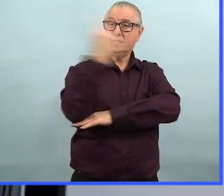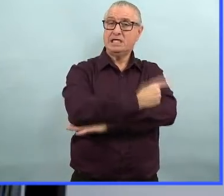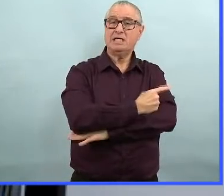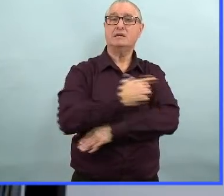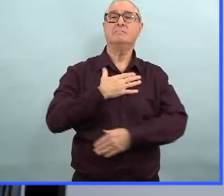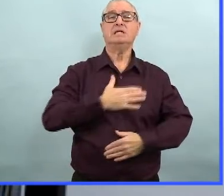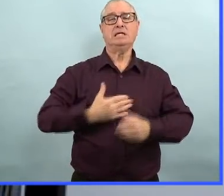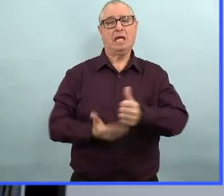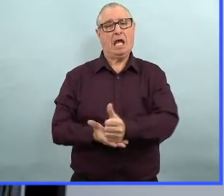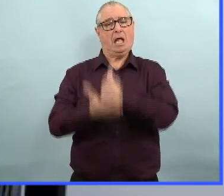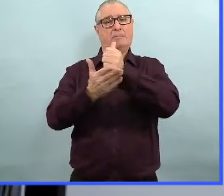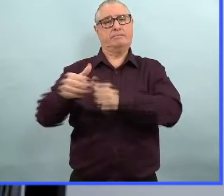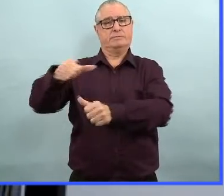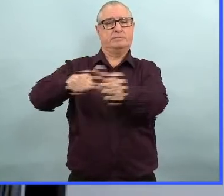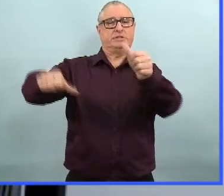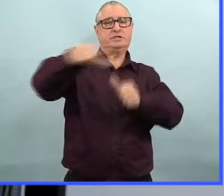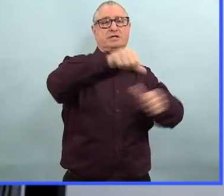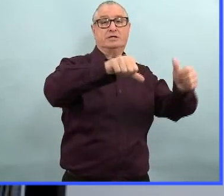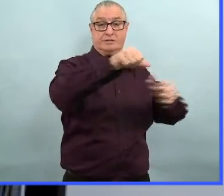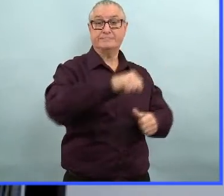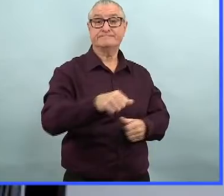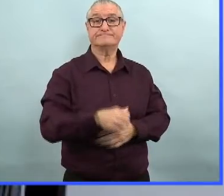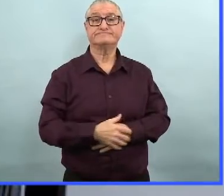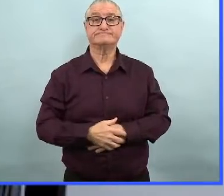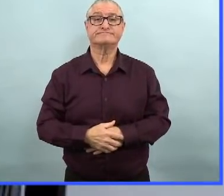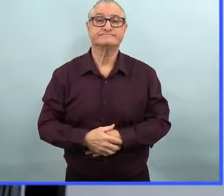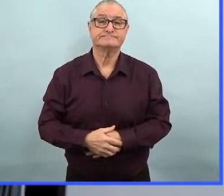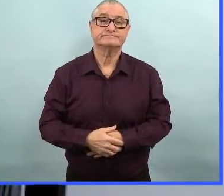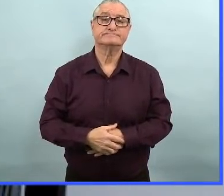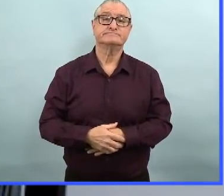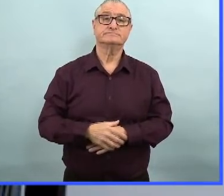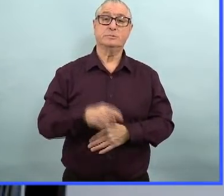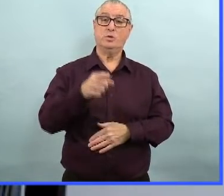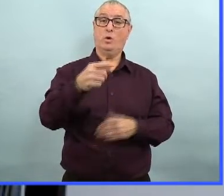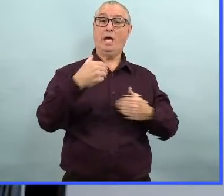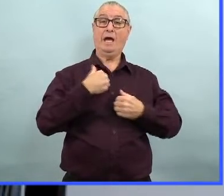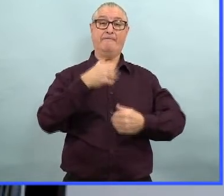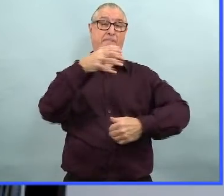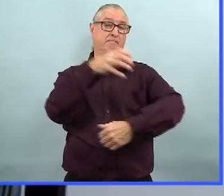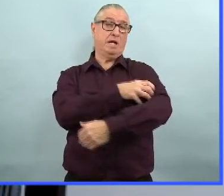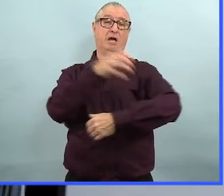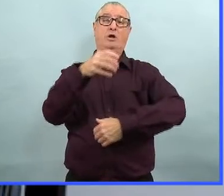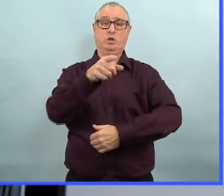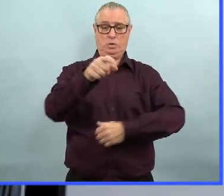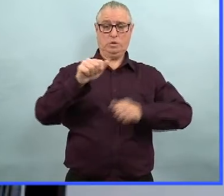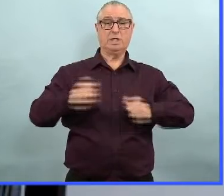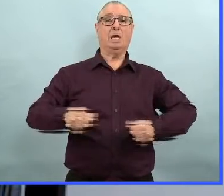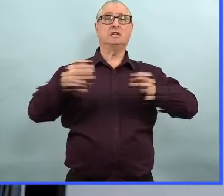is something that is within our control to do it is safe and it will be much more effective than